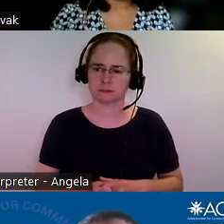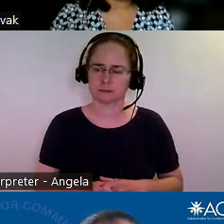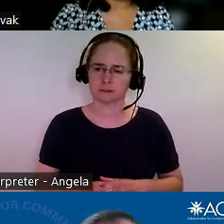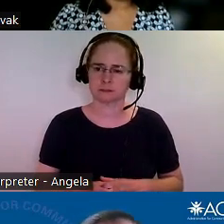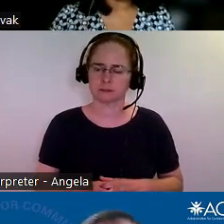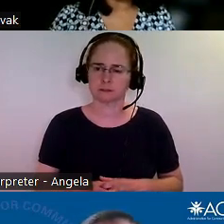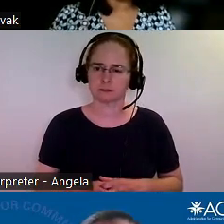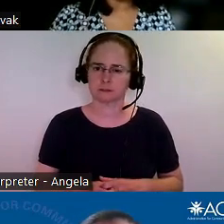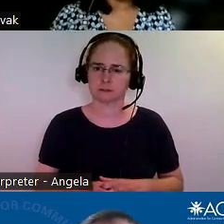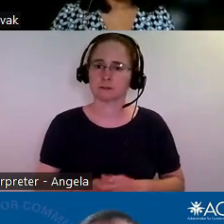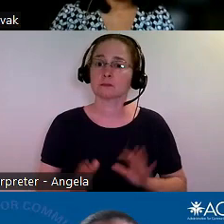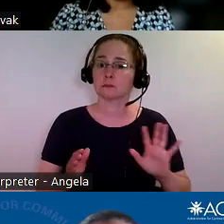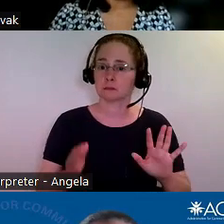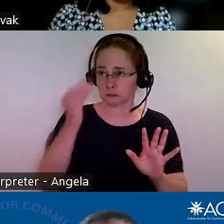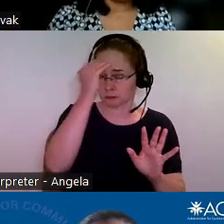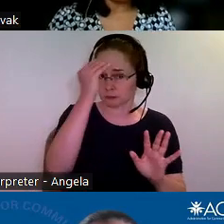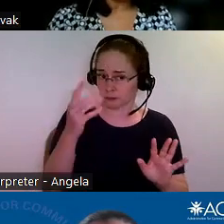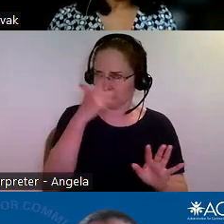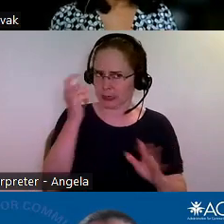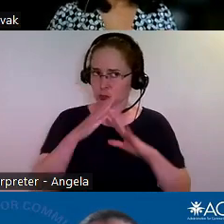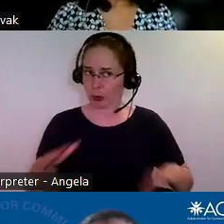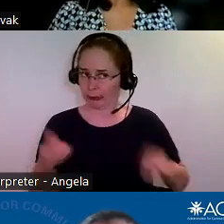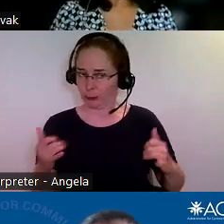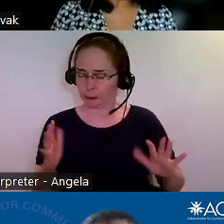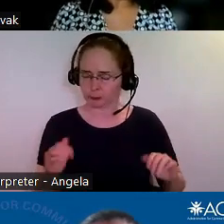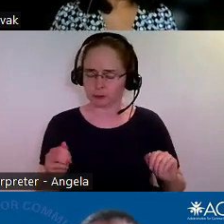(Purvi Sevak) I will mention, since it's quiet more than one of the